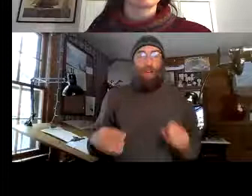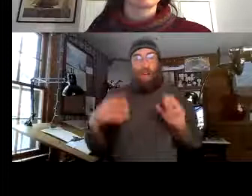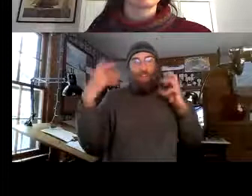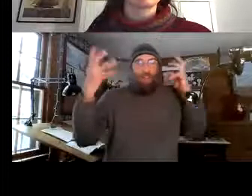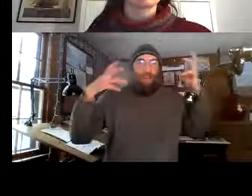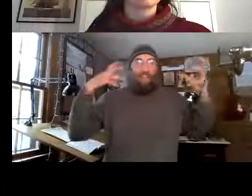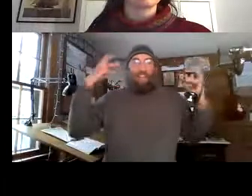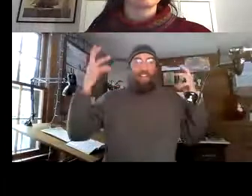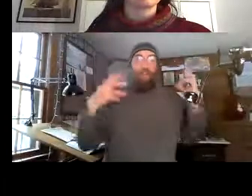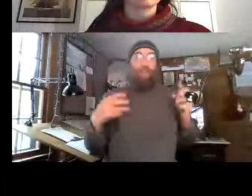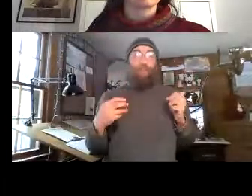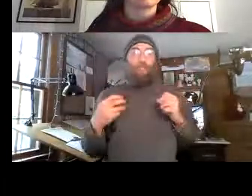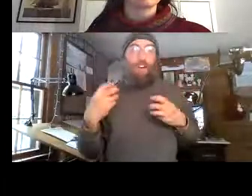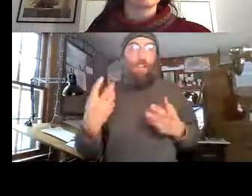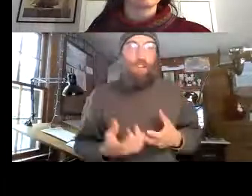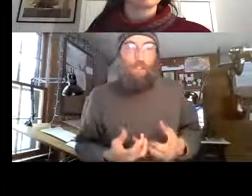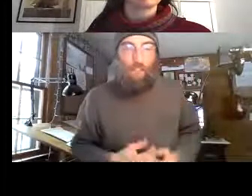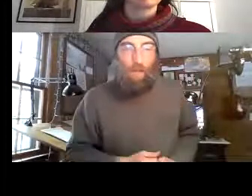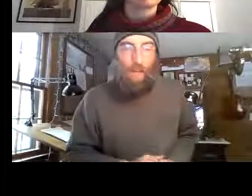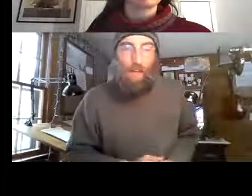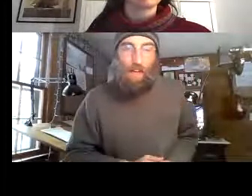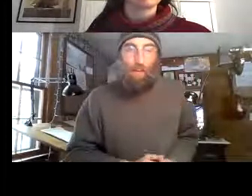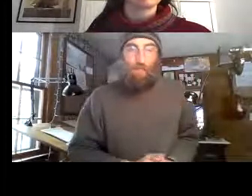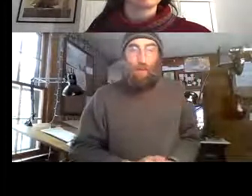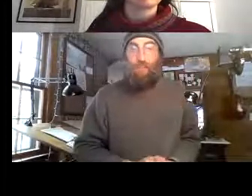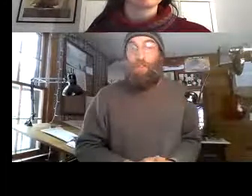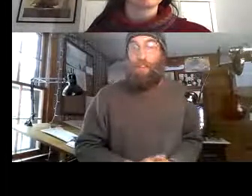I might have some ideas, I might be able to cartoon a little bit of Freeman